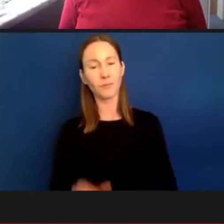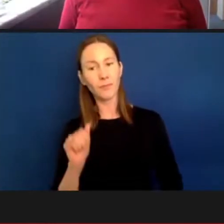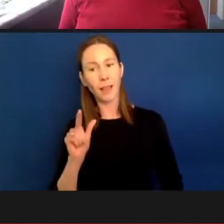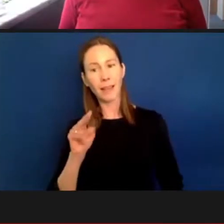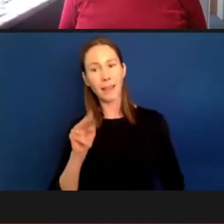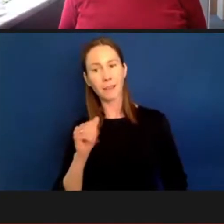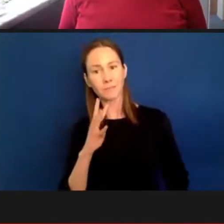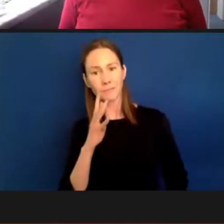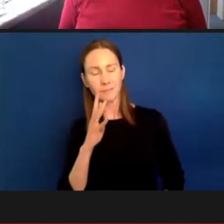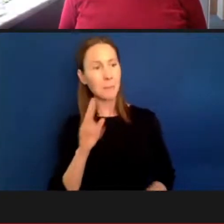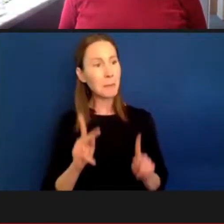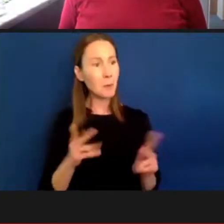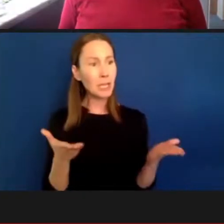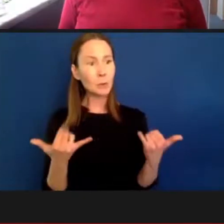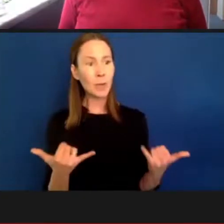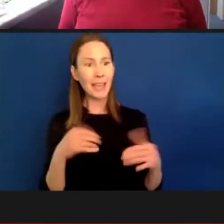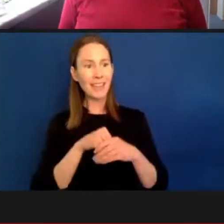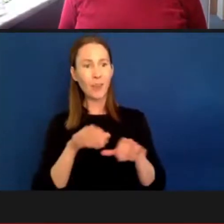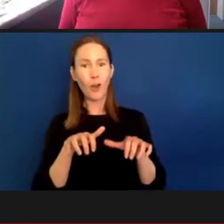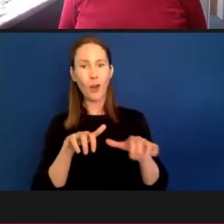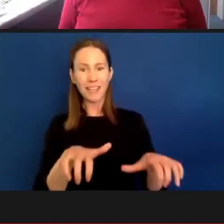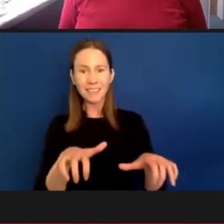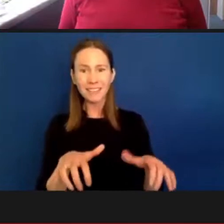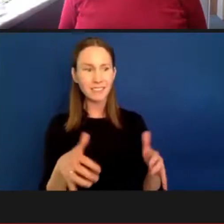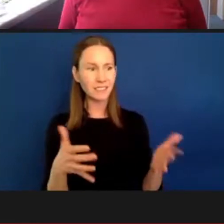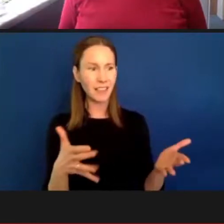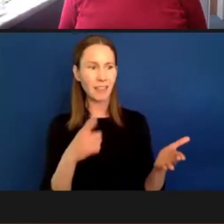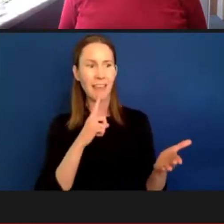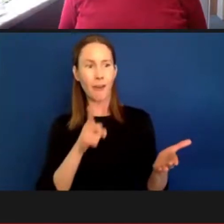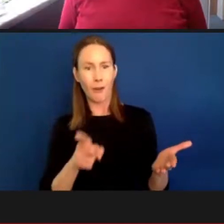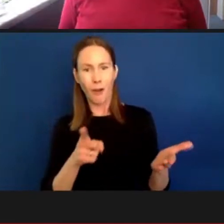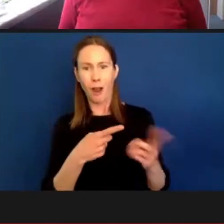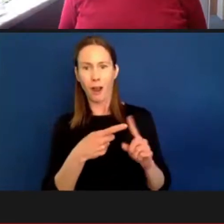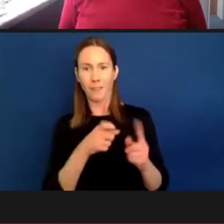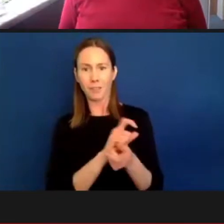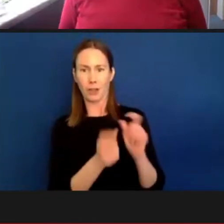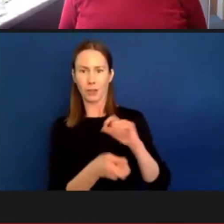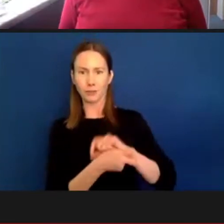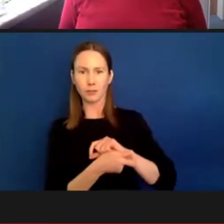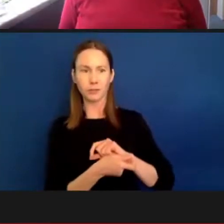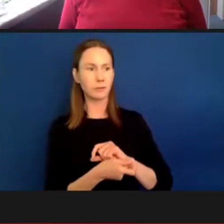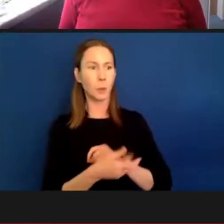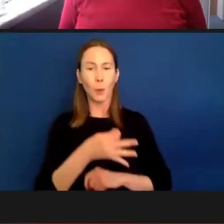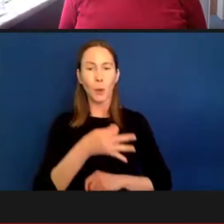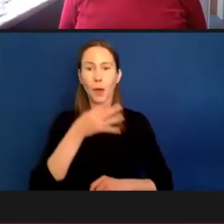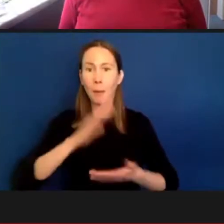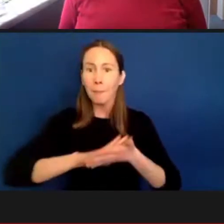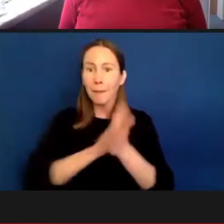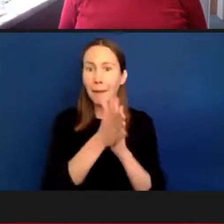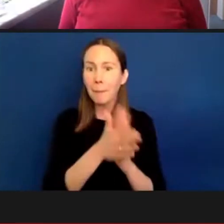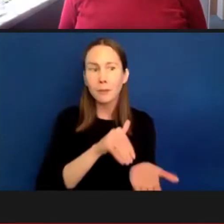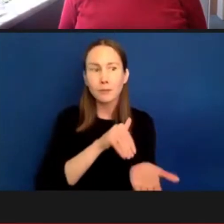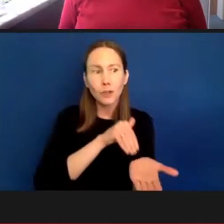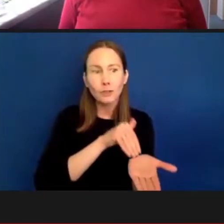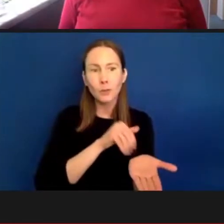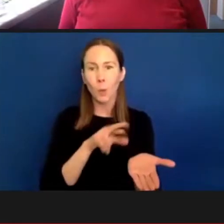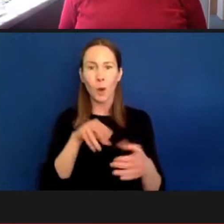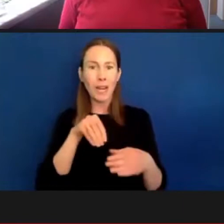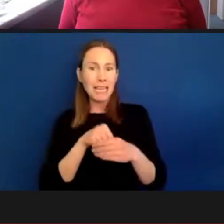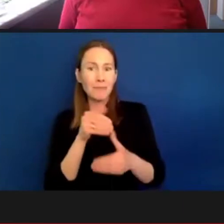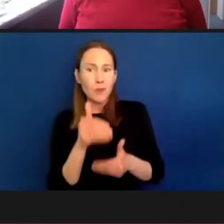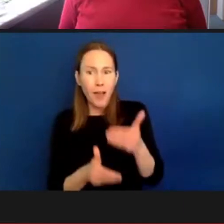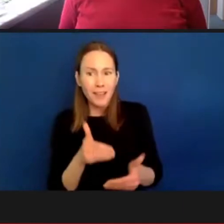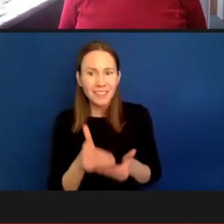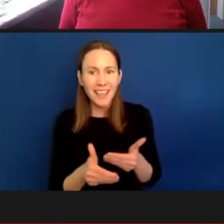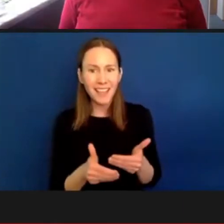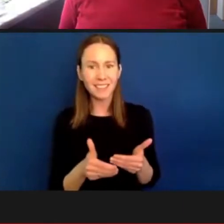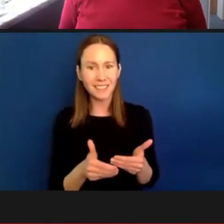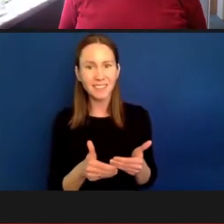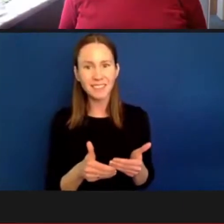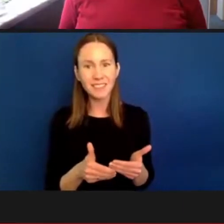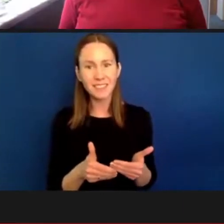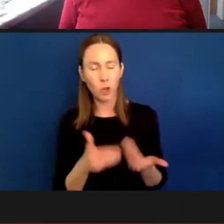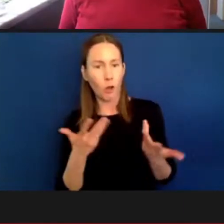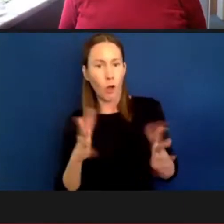part of this change, whether they are about to become a doctor, or in the process, or